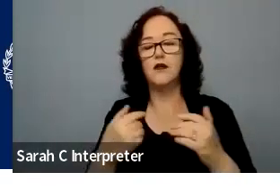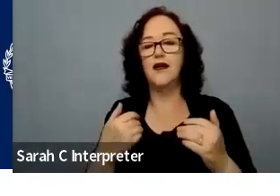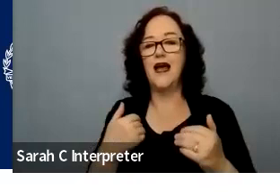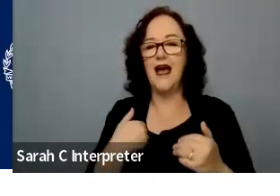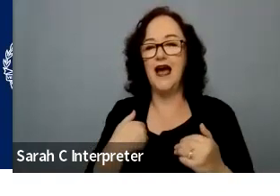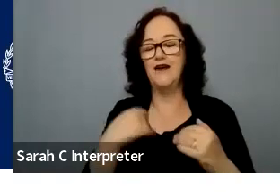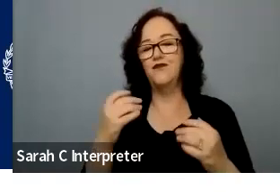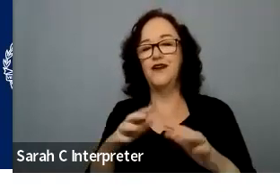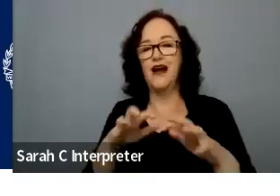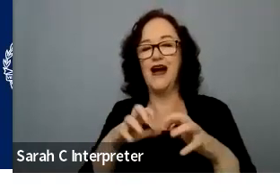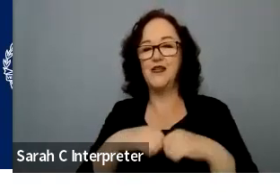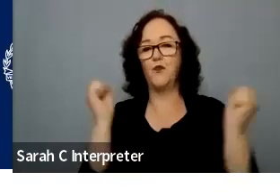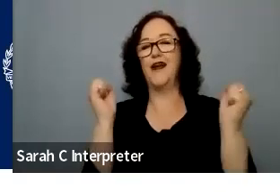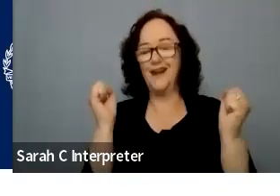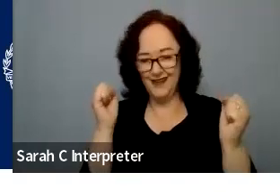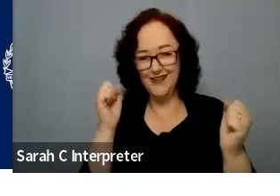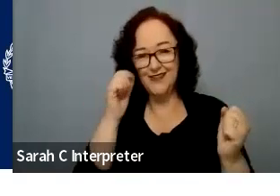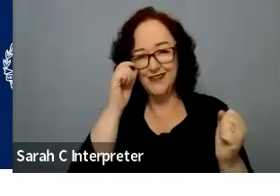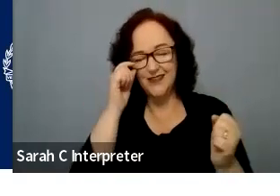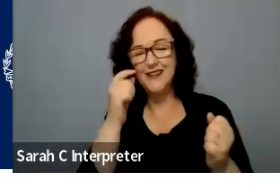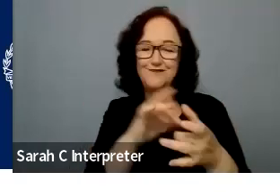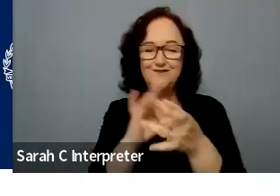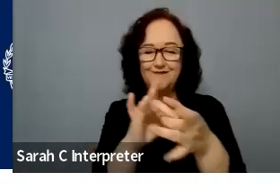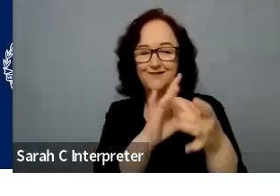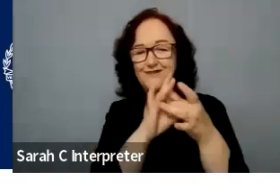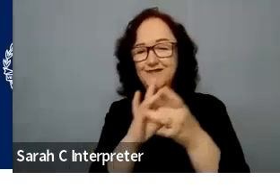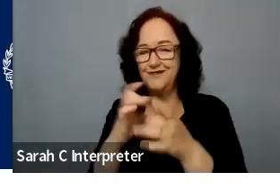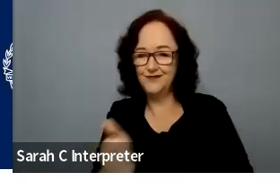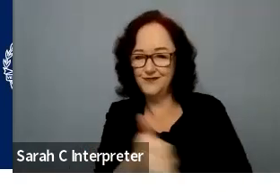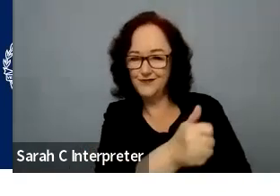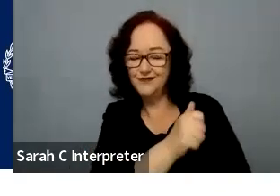themselves you know and talking a little bit about themselves related to experience with working with